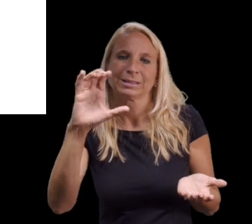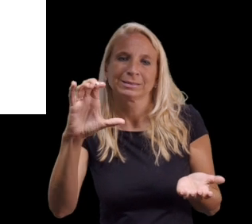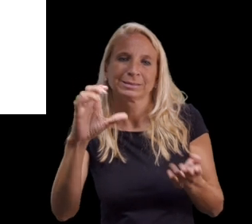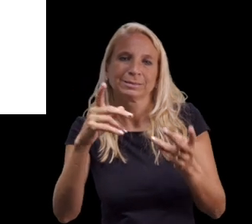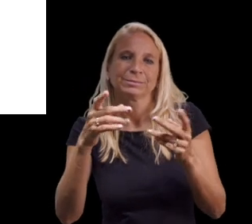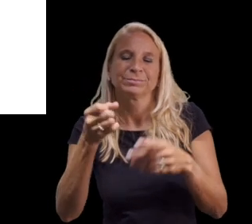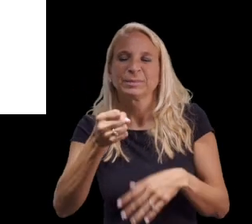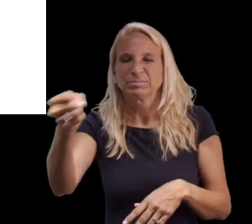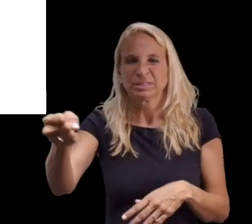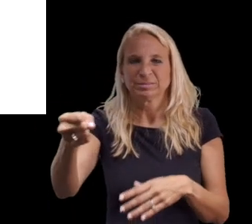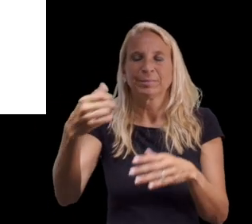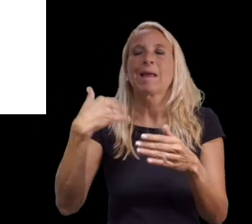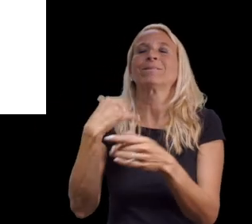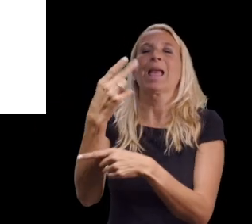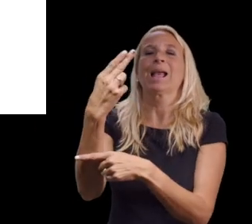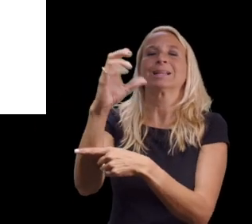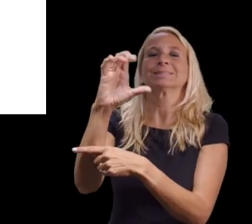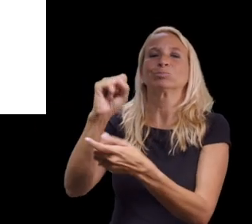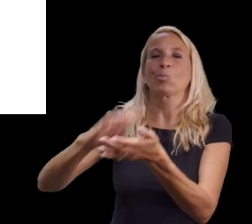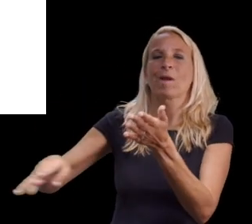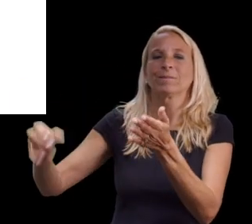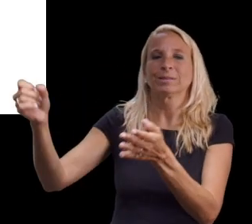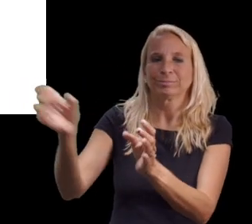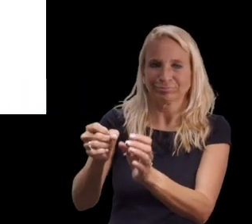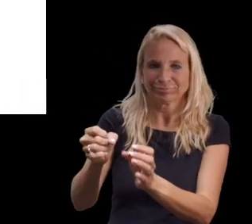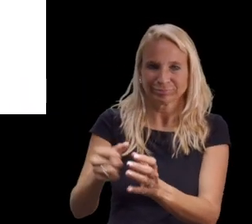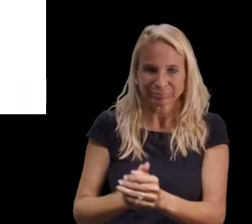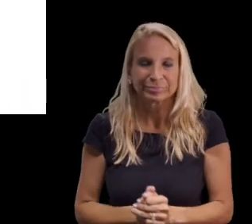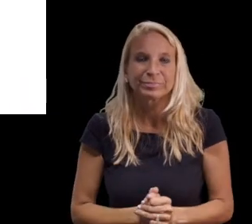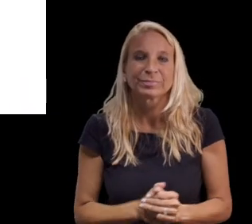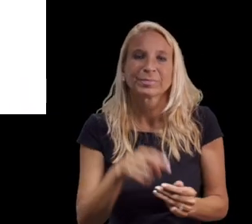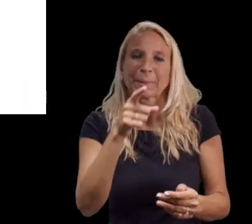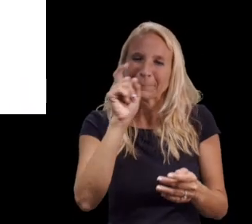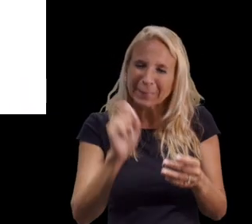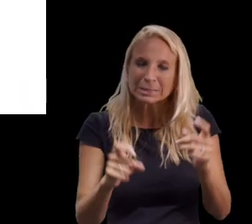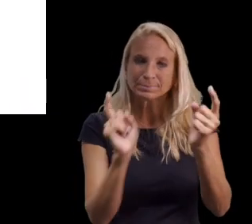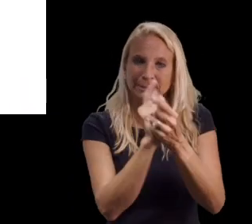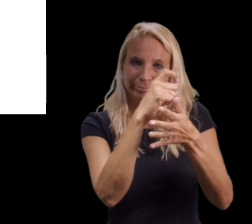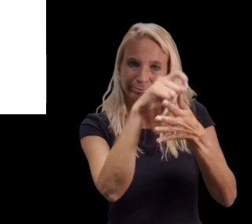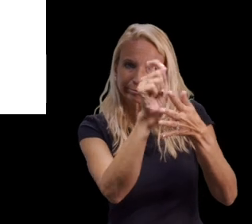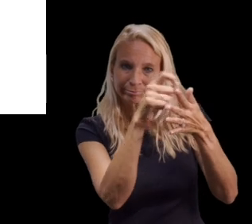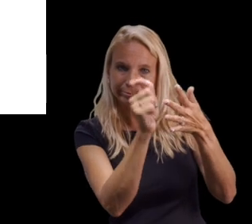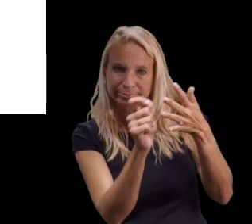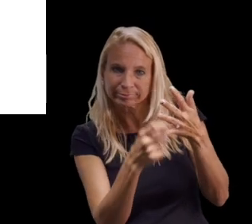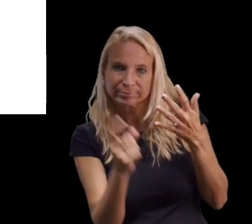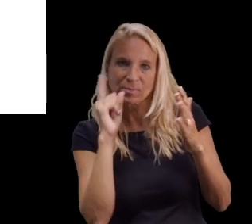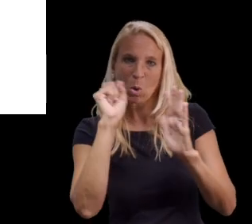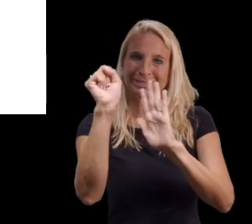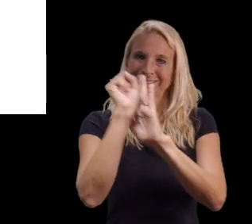to access the HCS waiver, you must meet criteria for state supported living center placement.